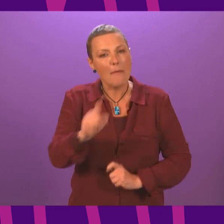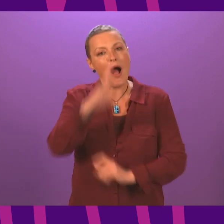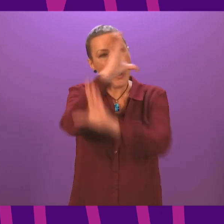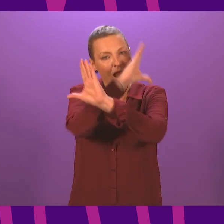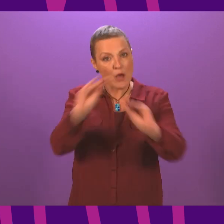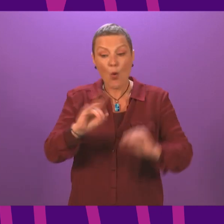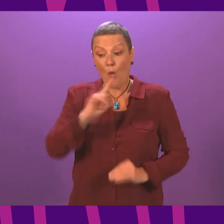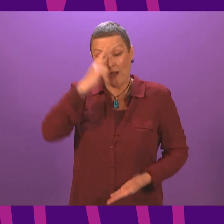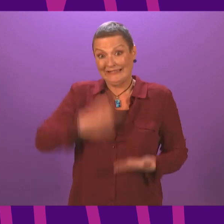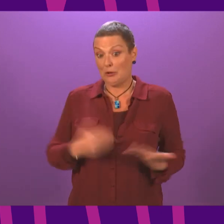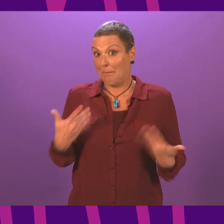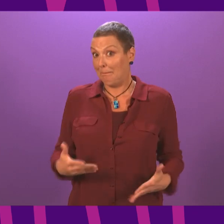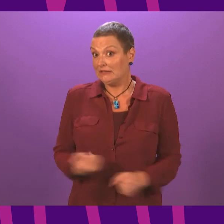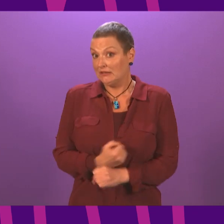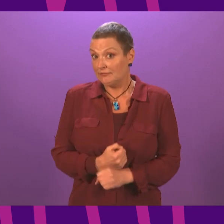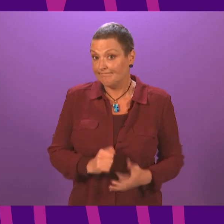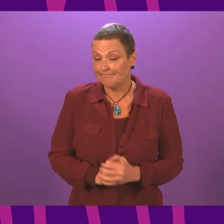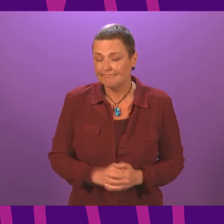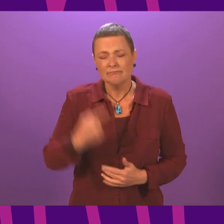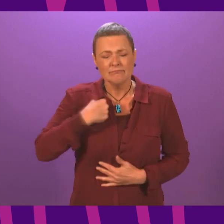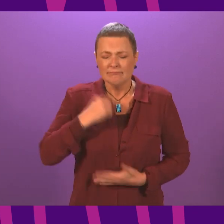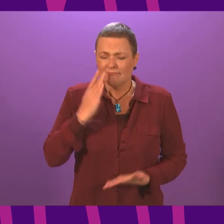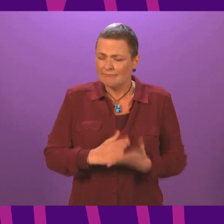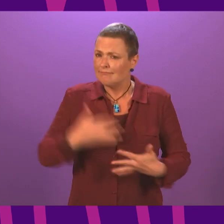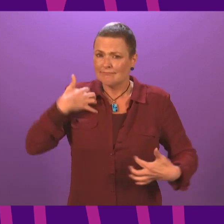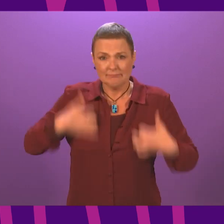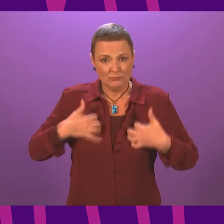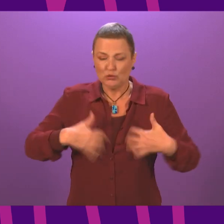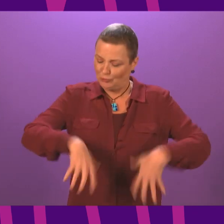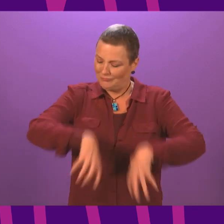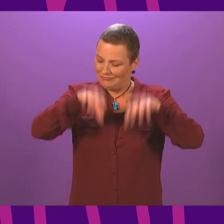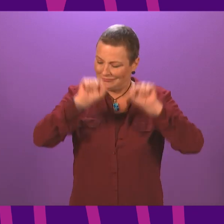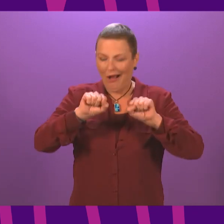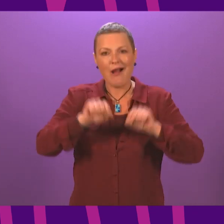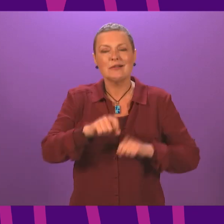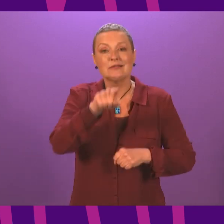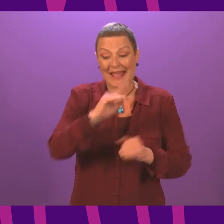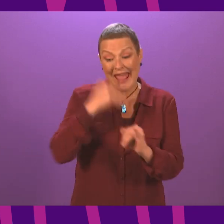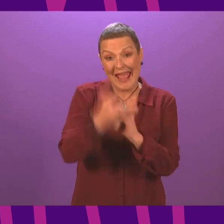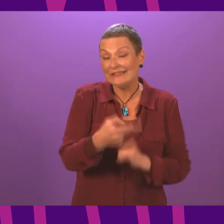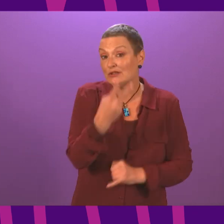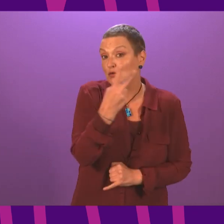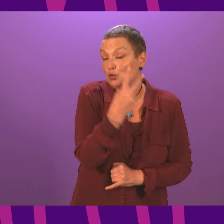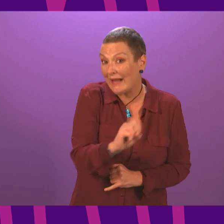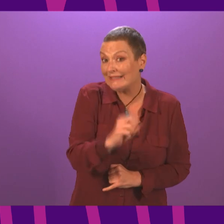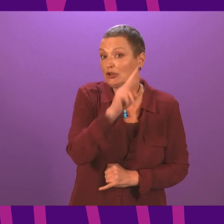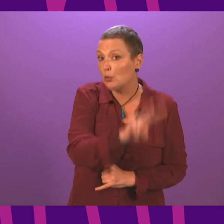It remains my ambition to roll out the Scottish child payment to under-16s by the end of 2022,